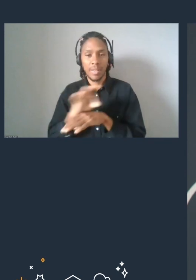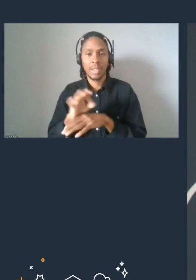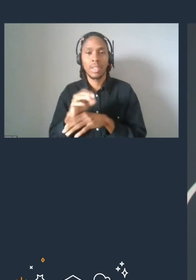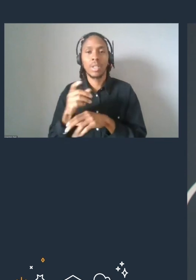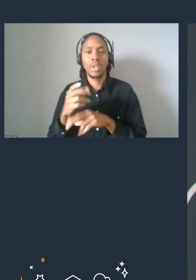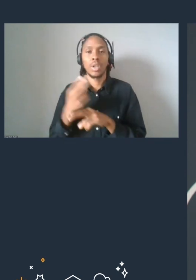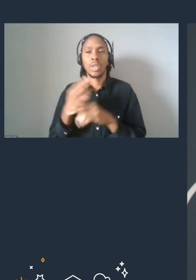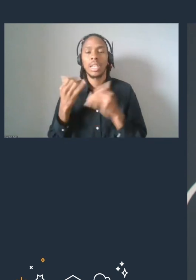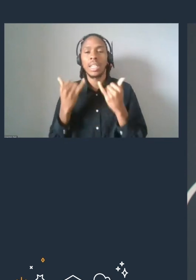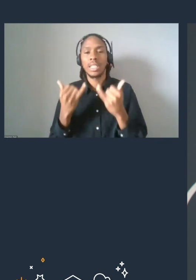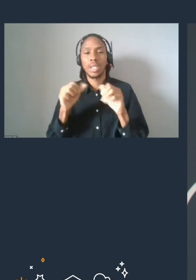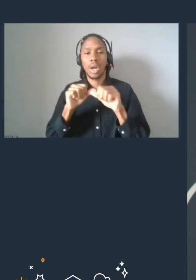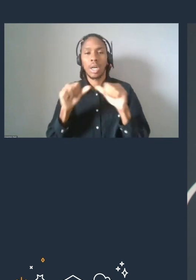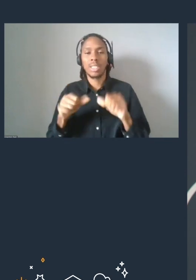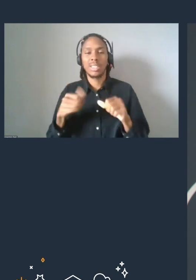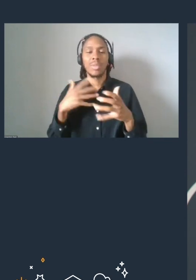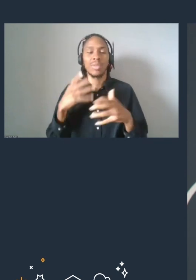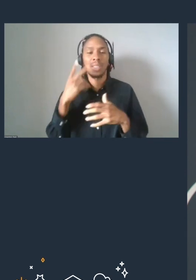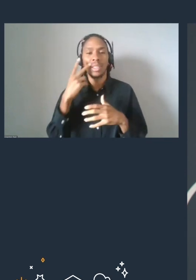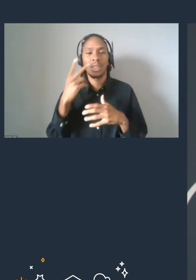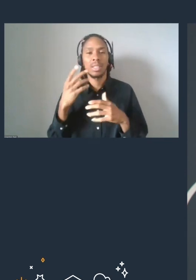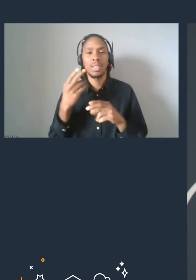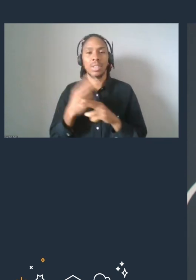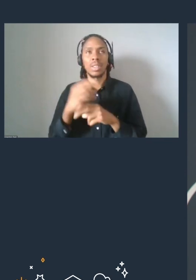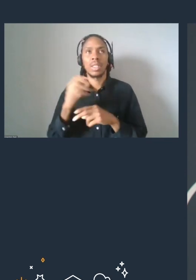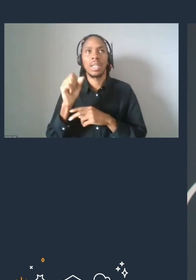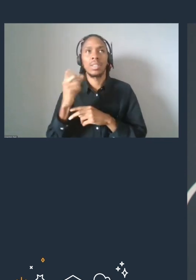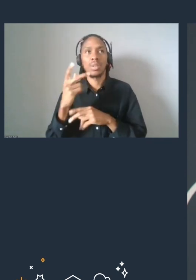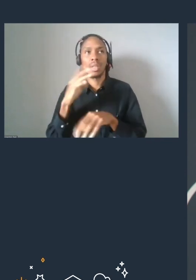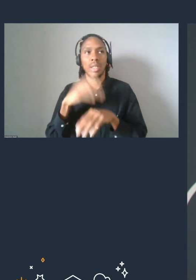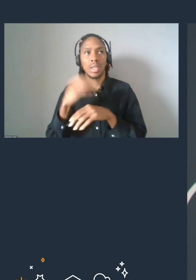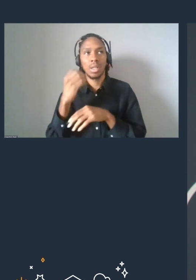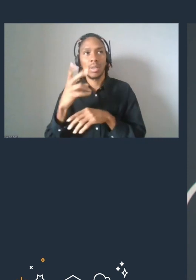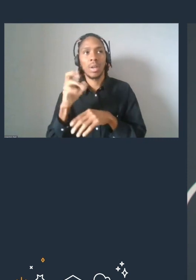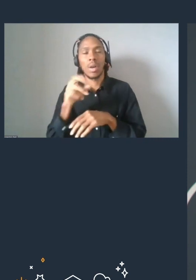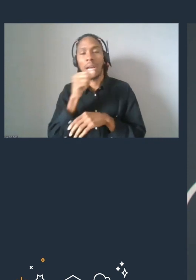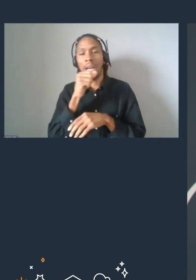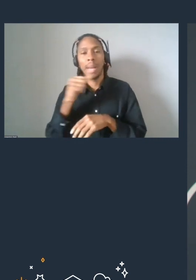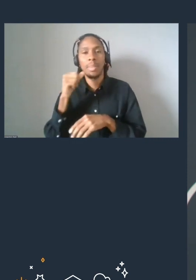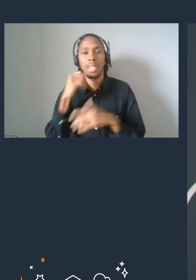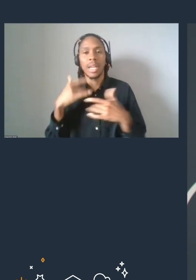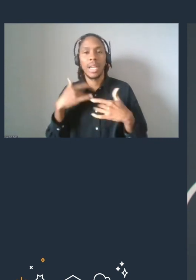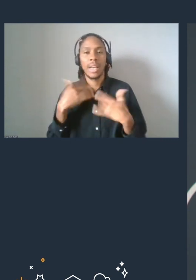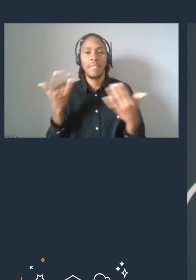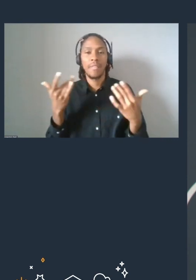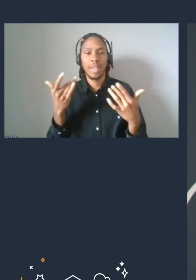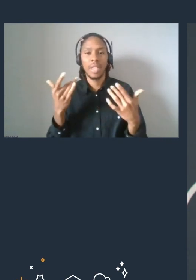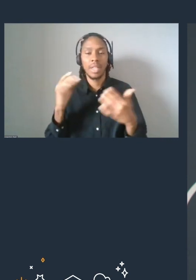that we saw using S3 event notification, or even Amazon EventBridge. And to answer the last question,